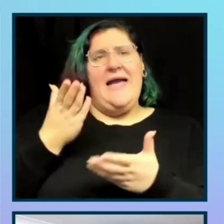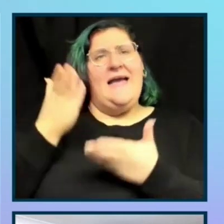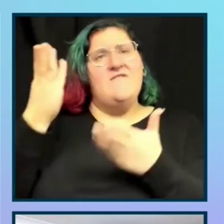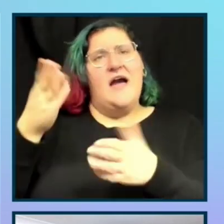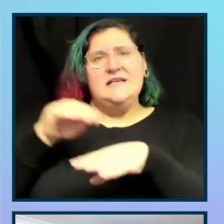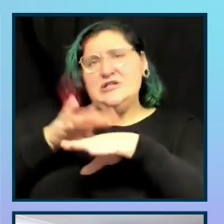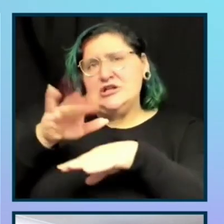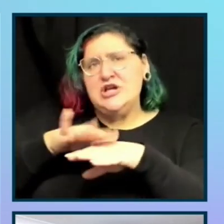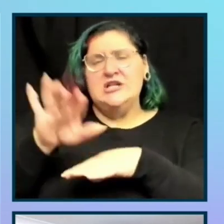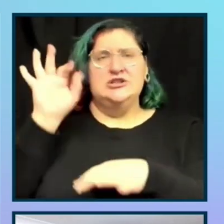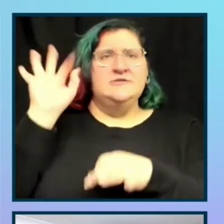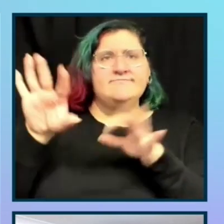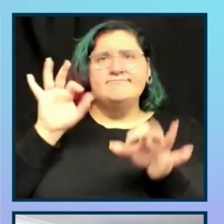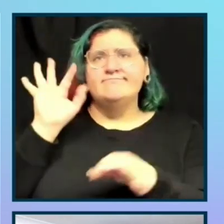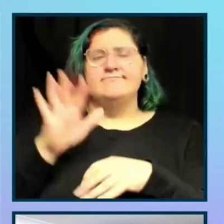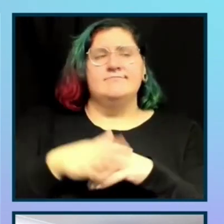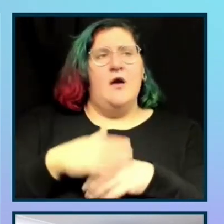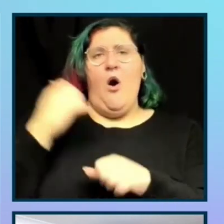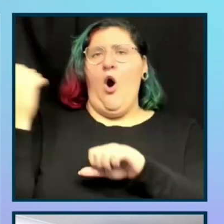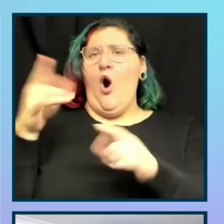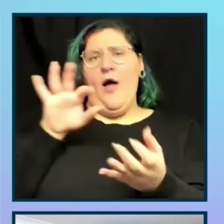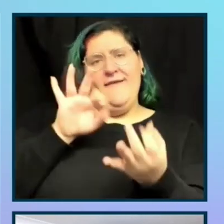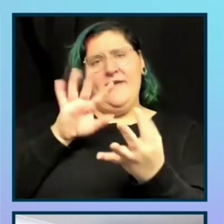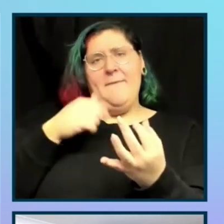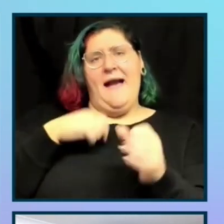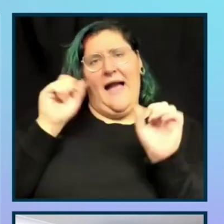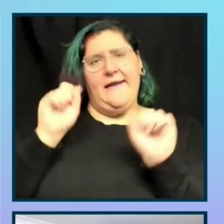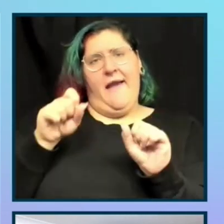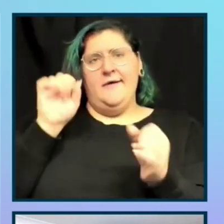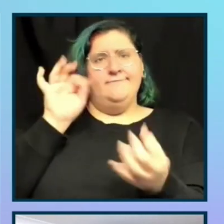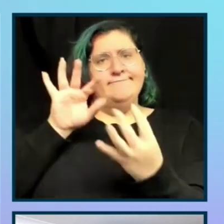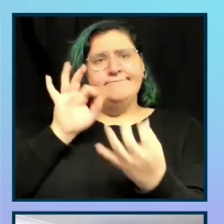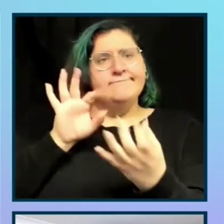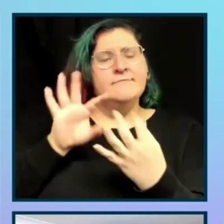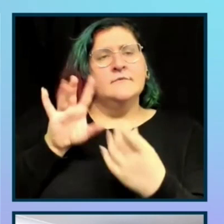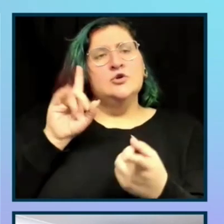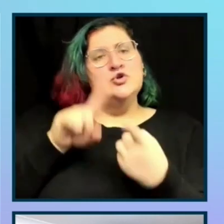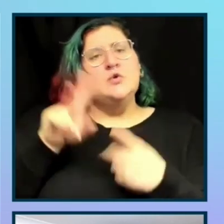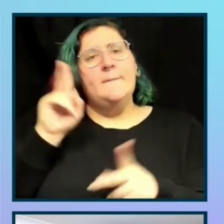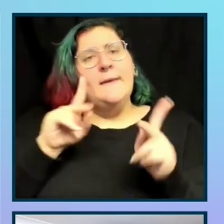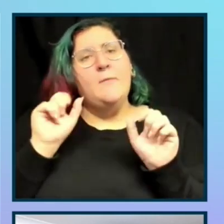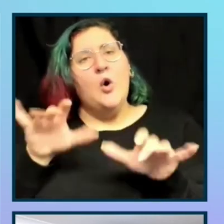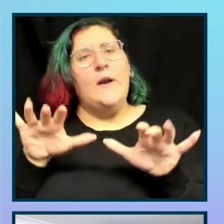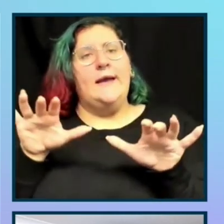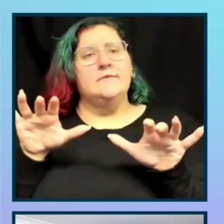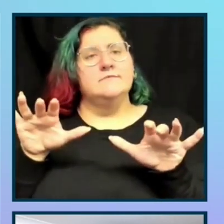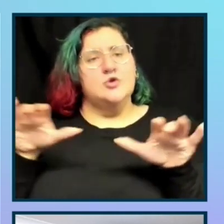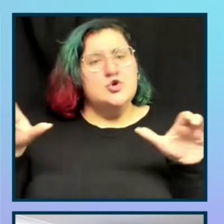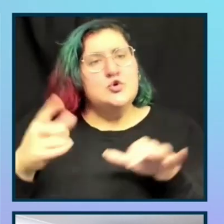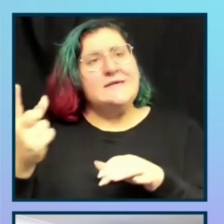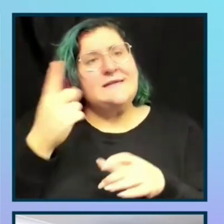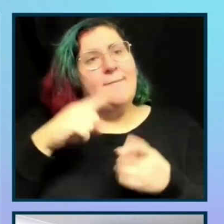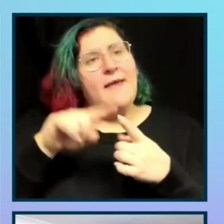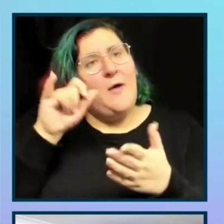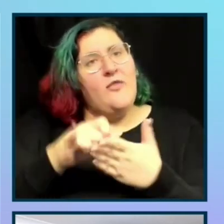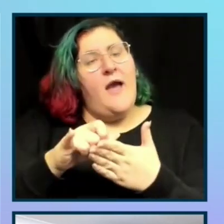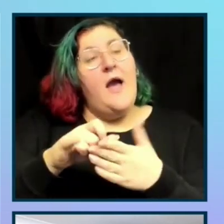And just generally passing all the feedback I can along to, you know, to those who can act on it. But also just showing that gaming without sight,